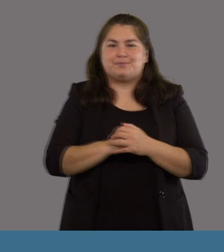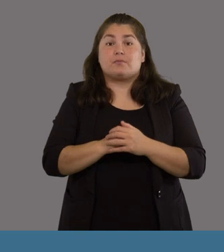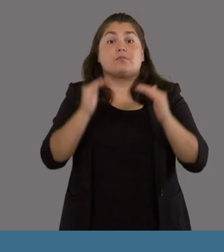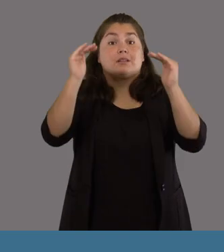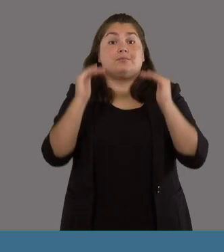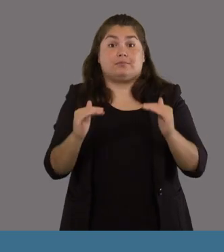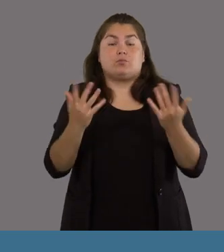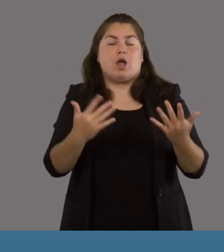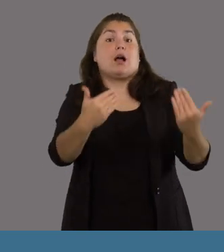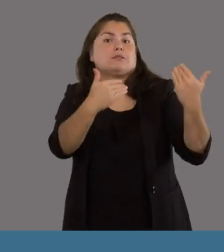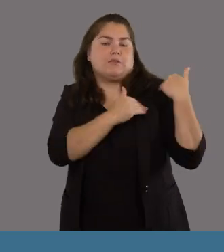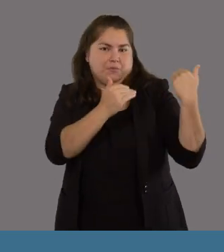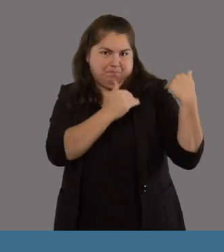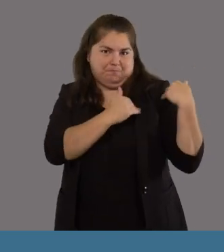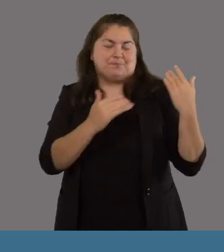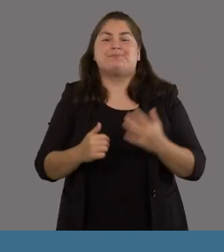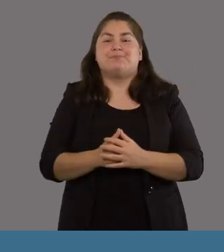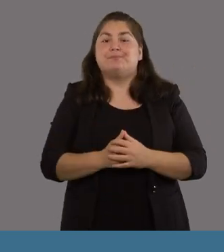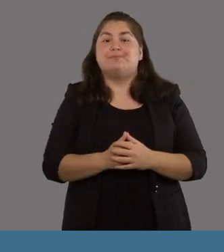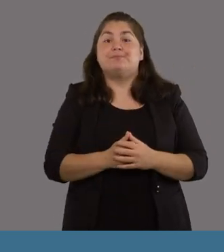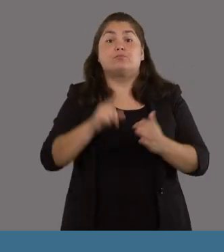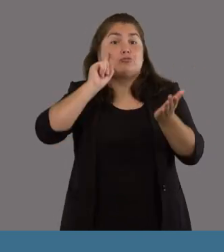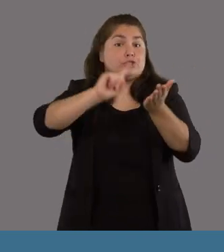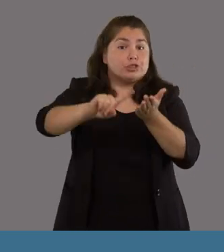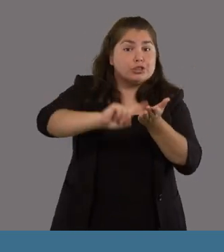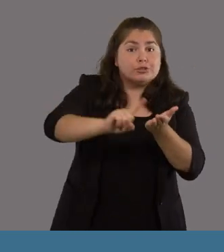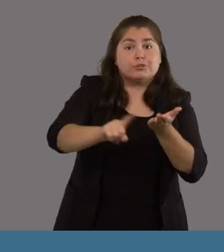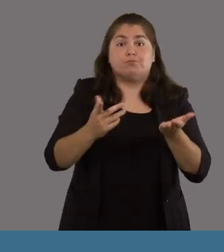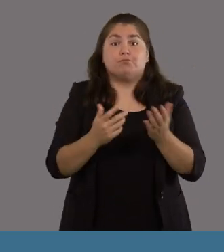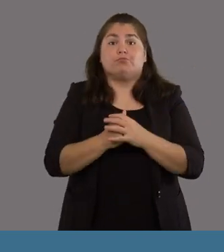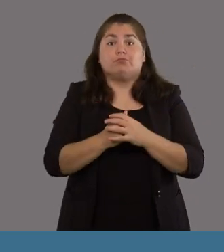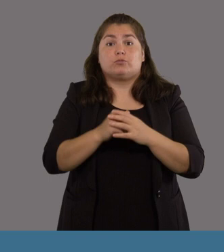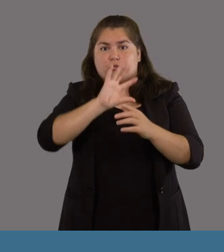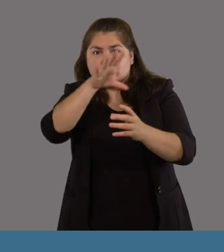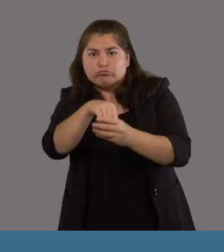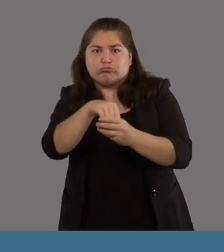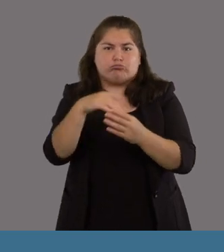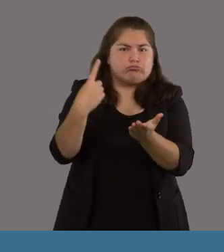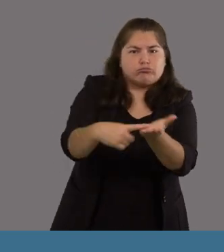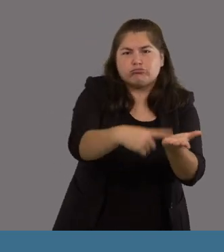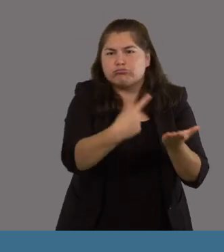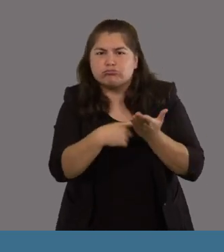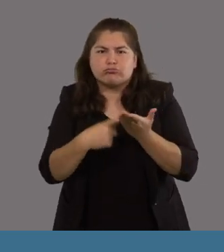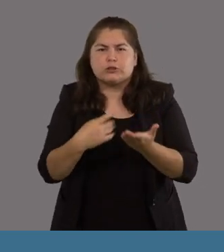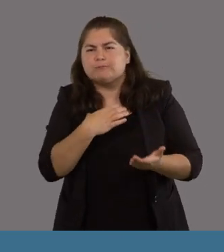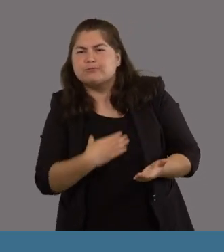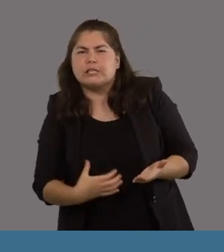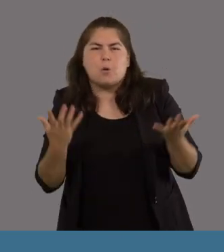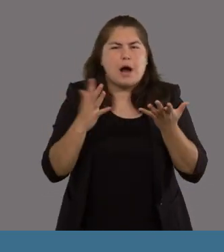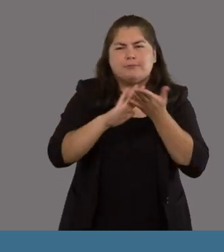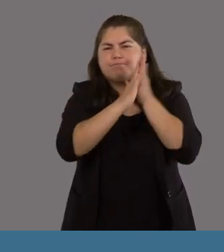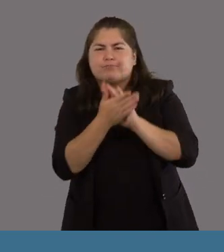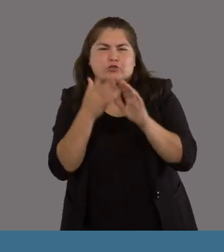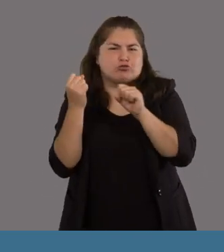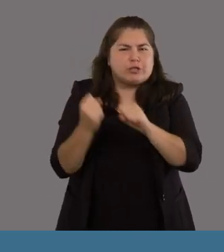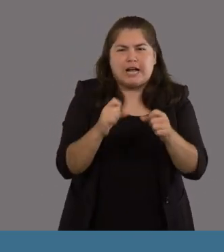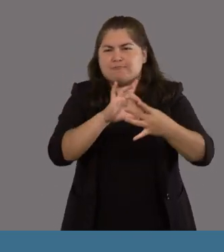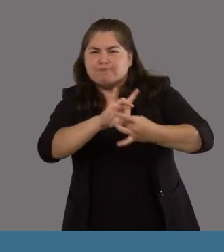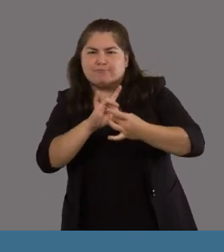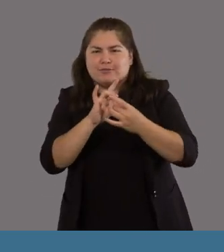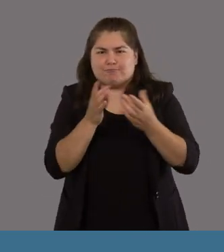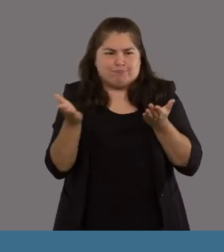Accountability: Throughout the research, participants spoke passionately about the desire to strengthen